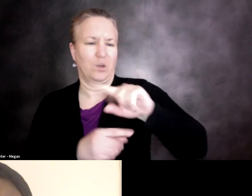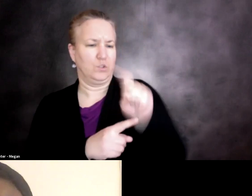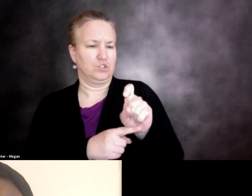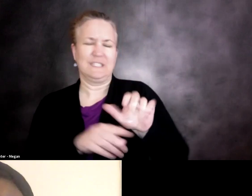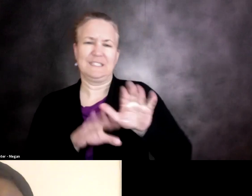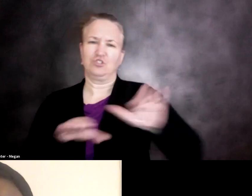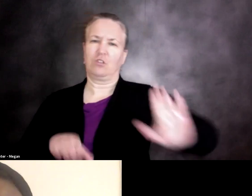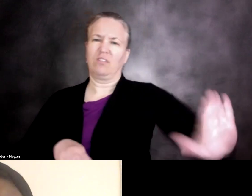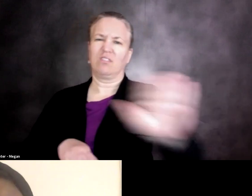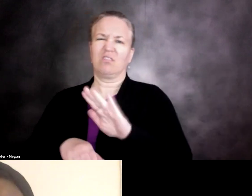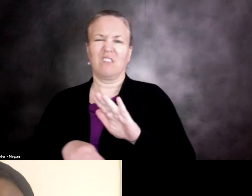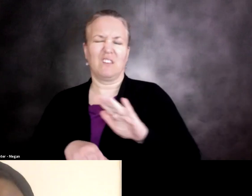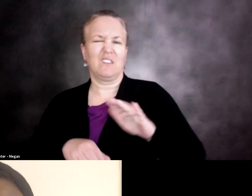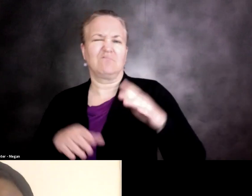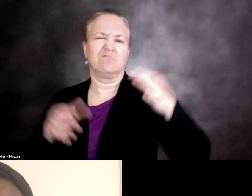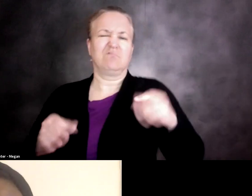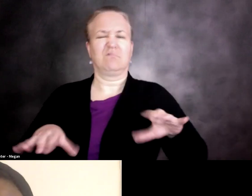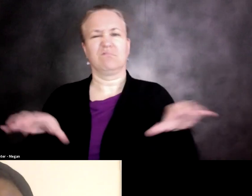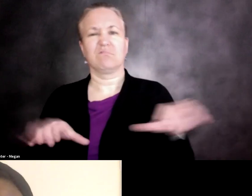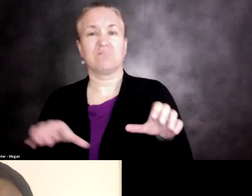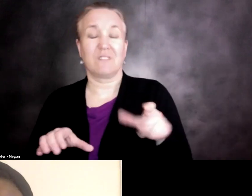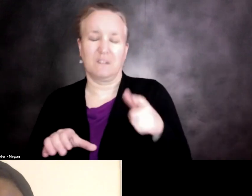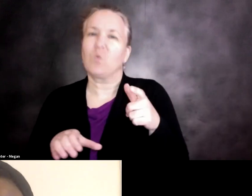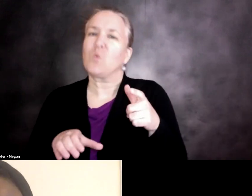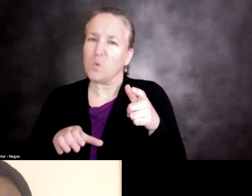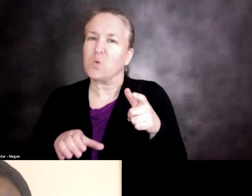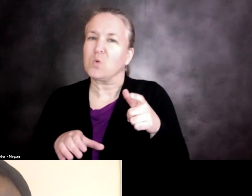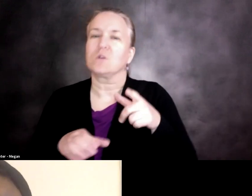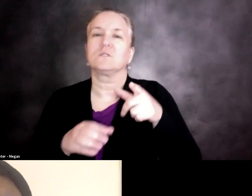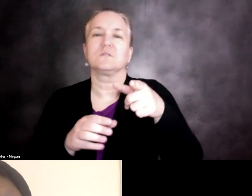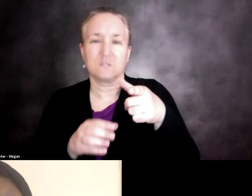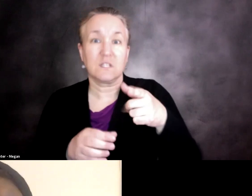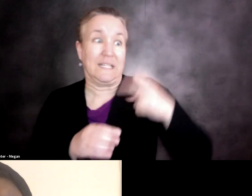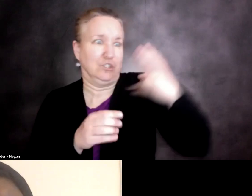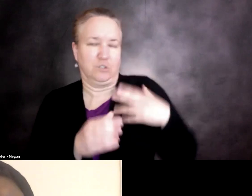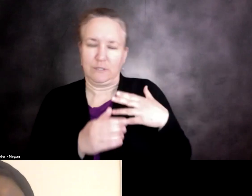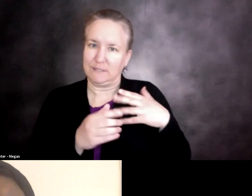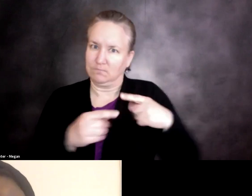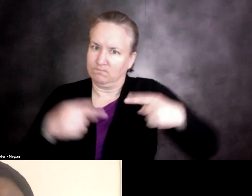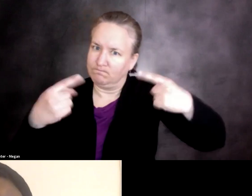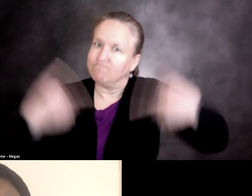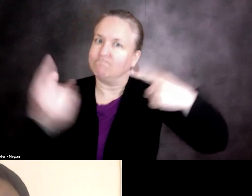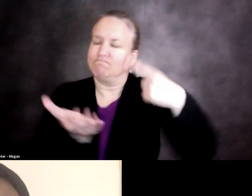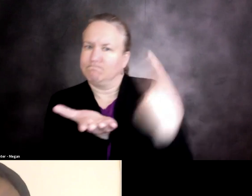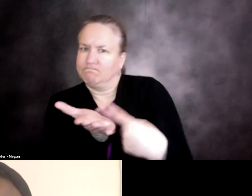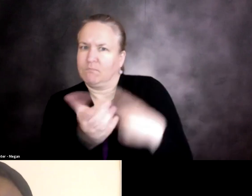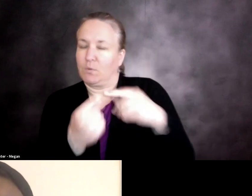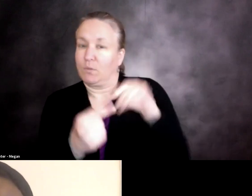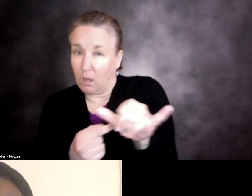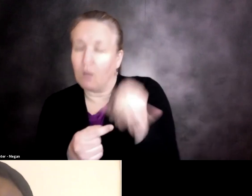as historical actors is a very live and contentious one for historians at the moment, but that this debate has implications for fields and subjects,